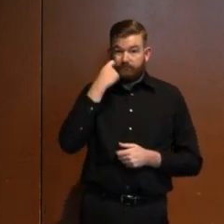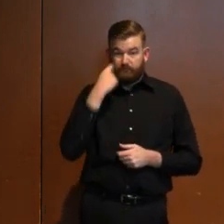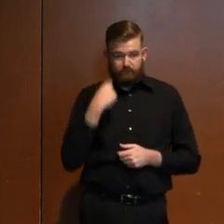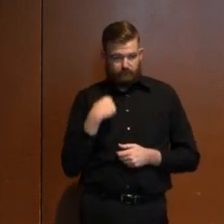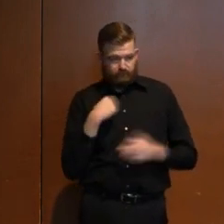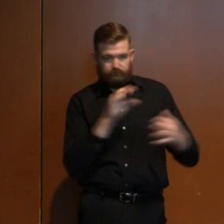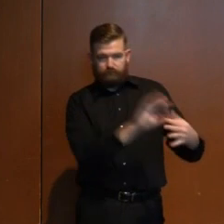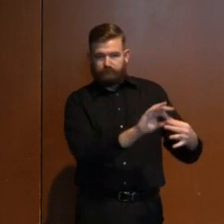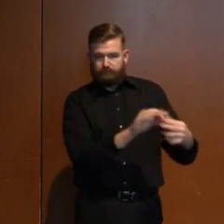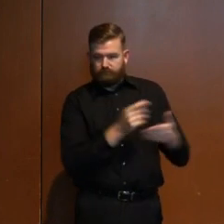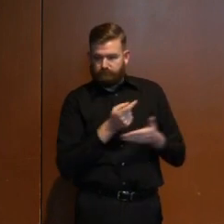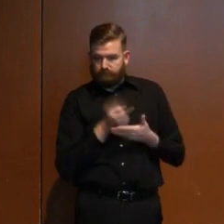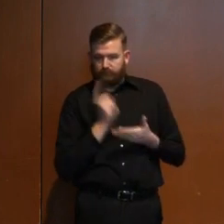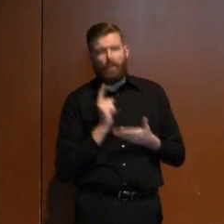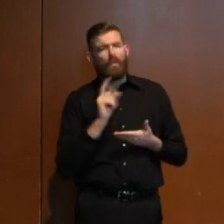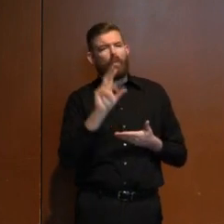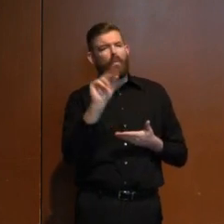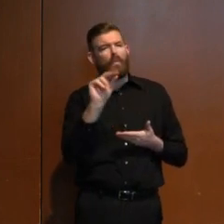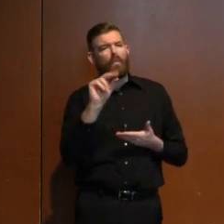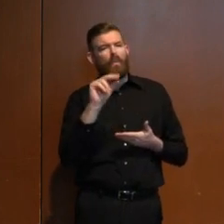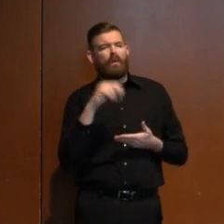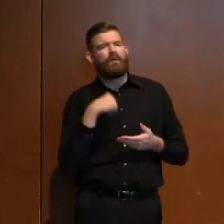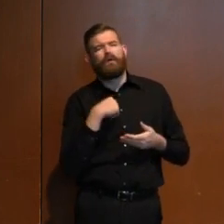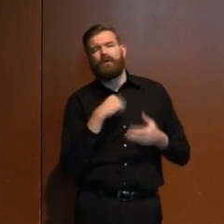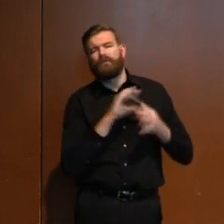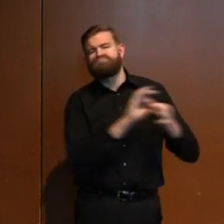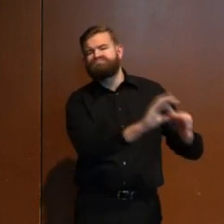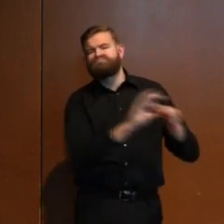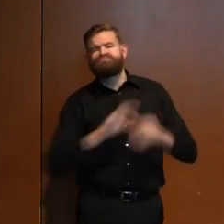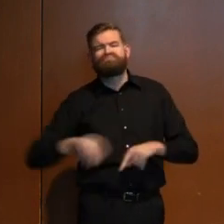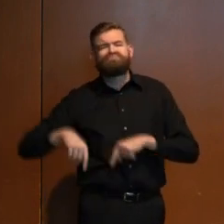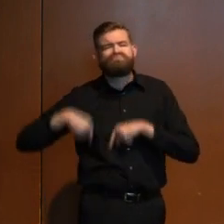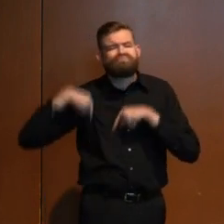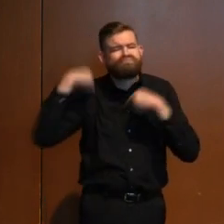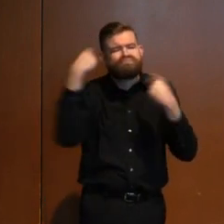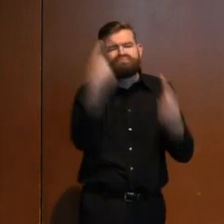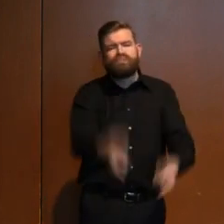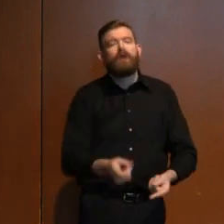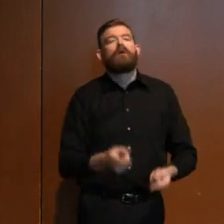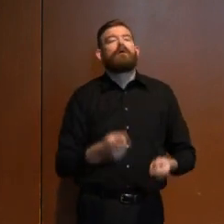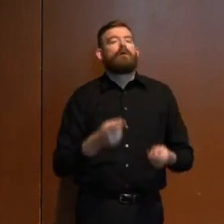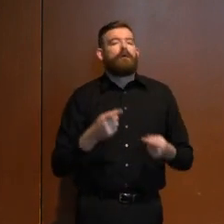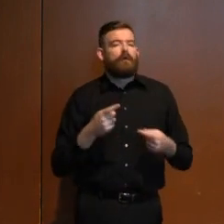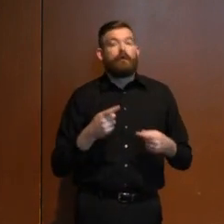CORP. OF ENGINEERS AND PAT CALLAHAN